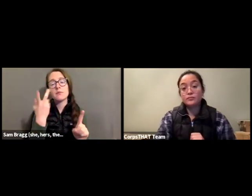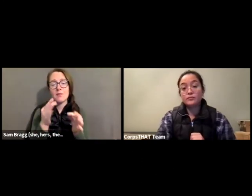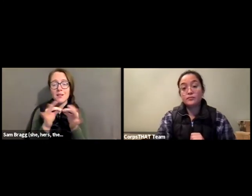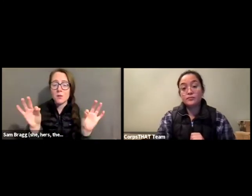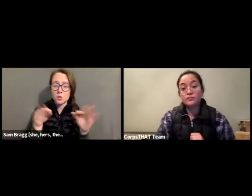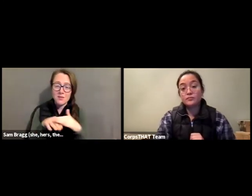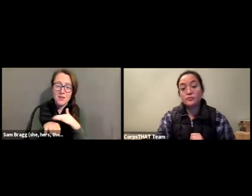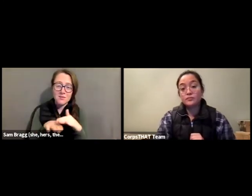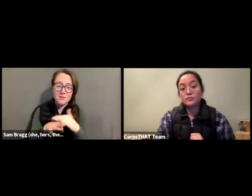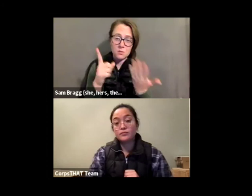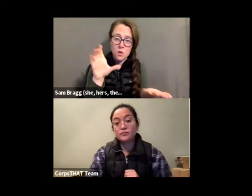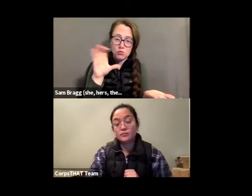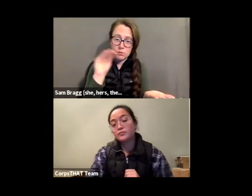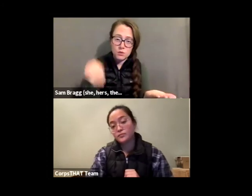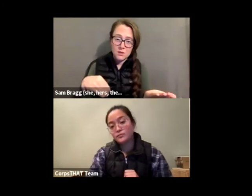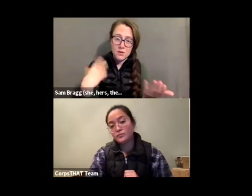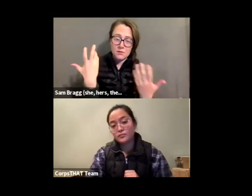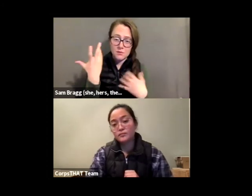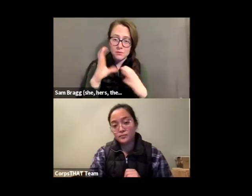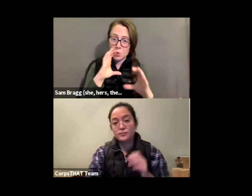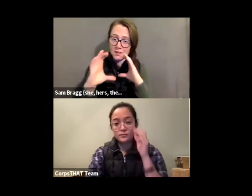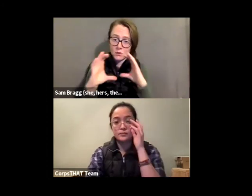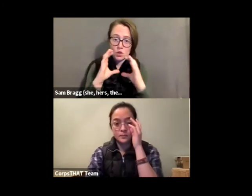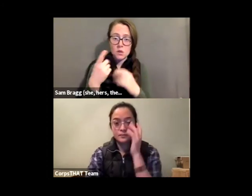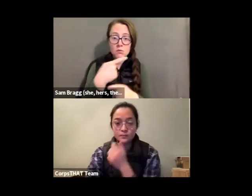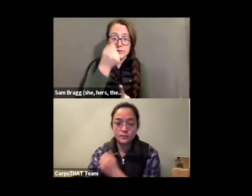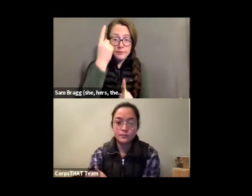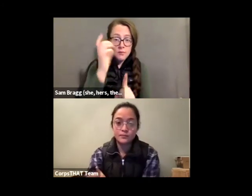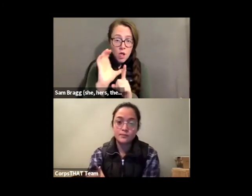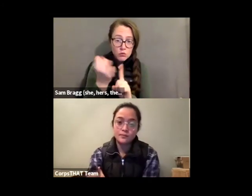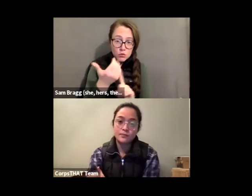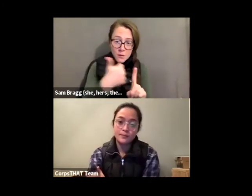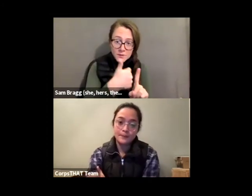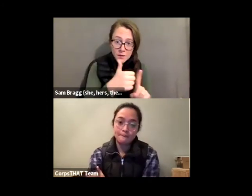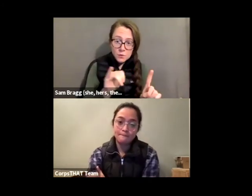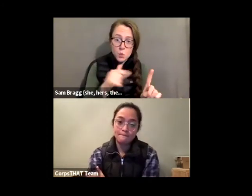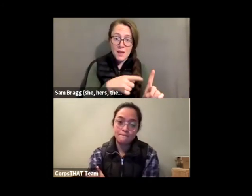you're going to receive from a deaf or hearing individual all has to do with communication access